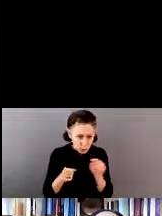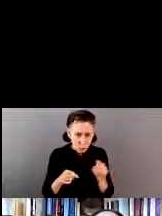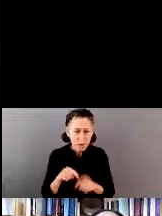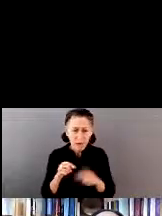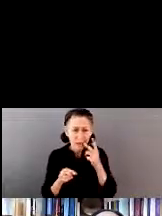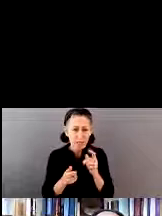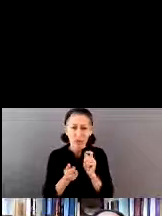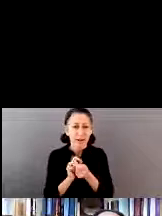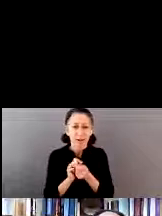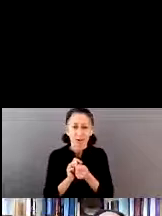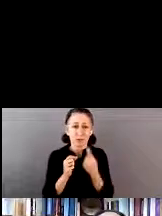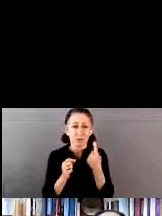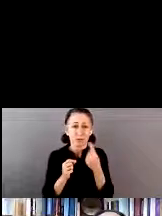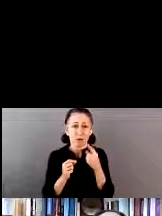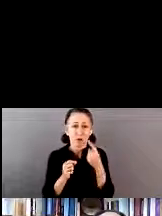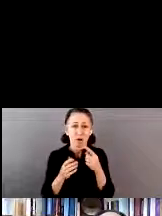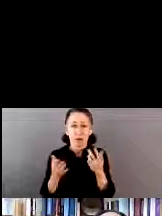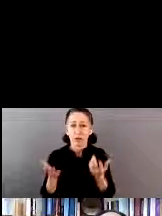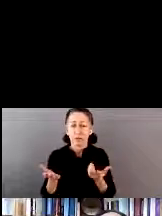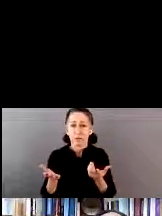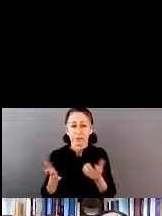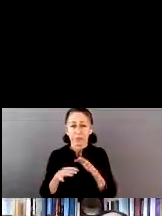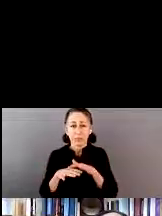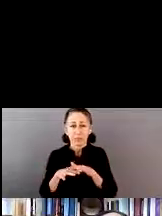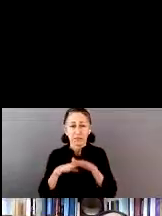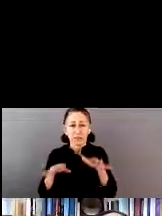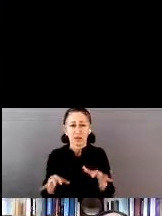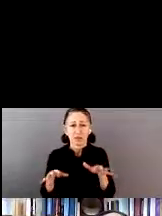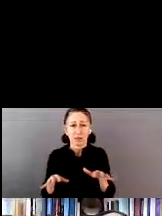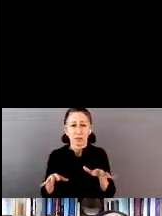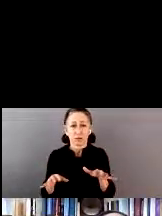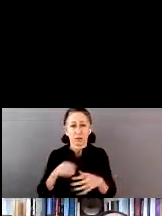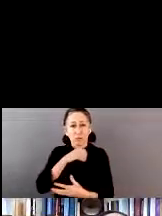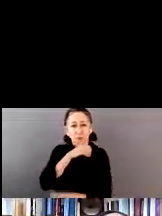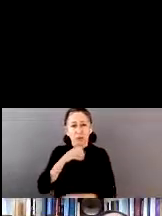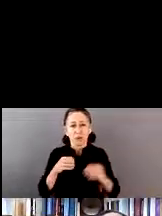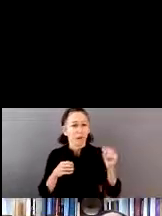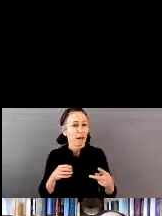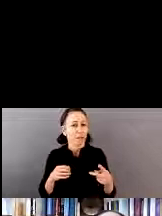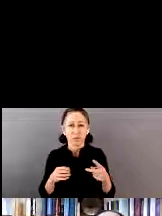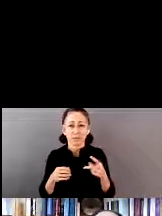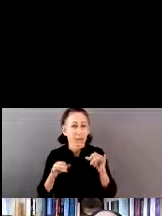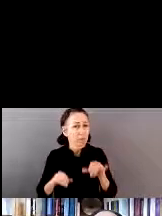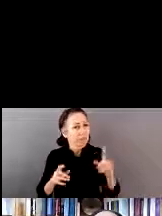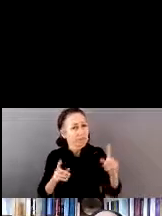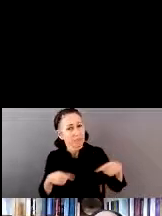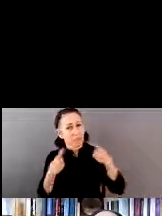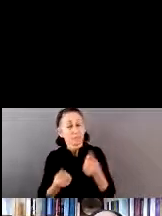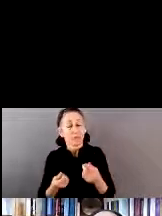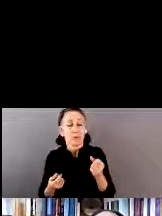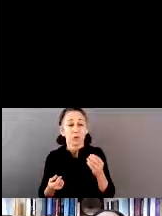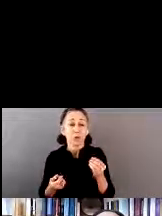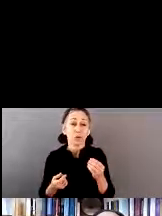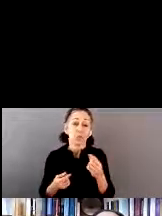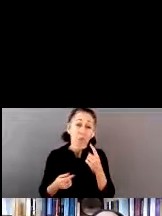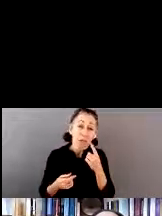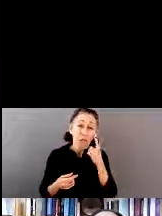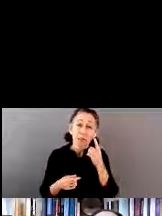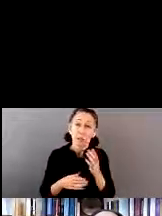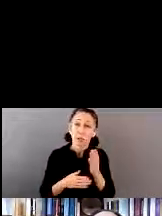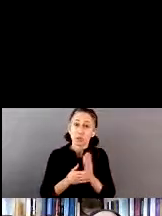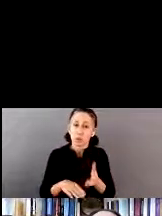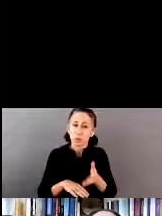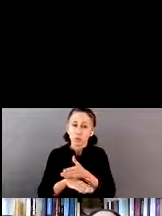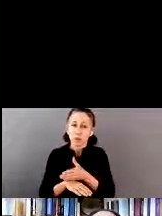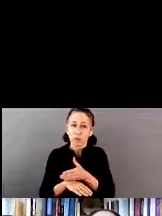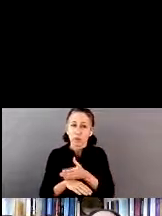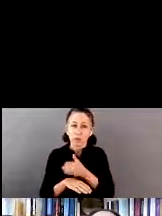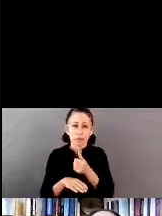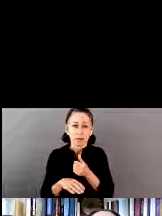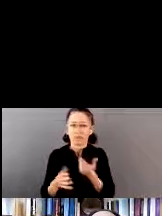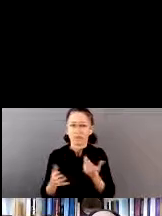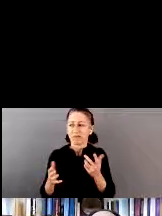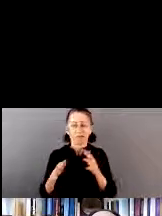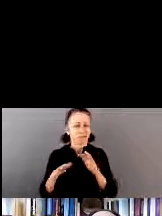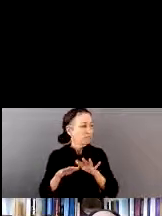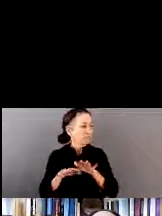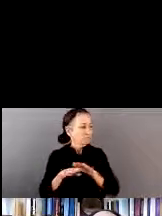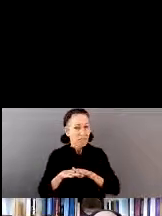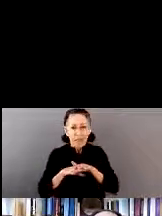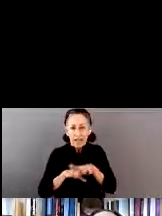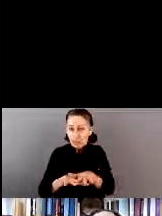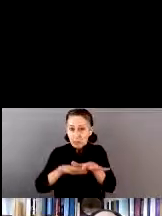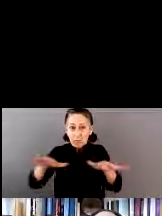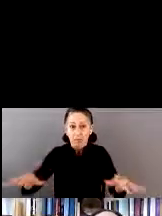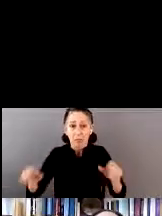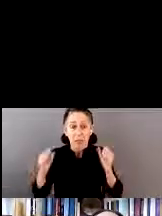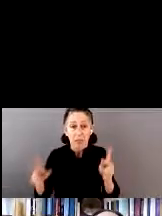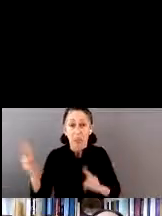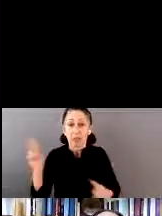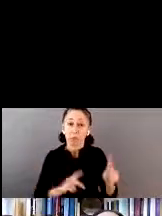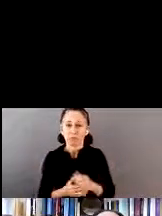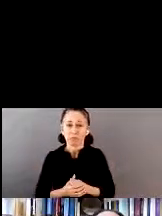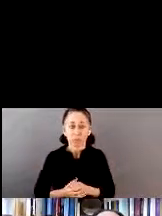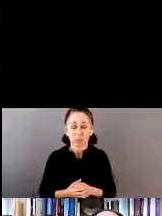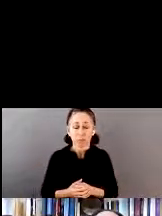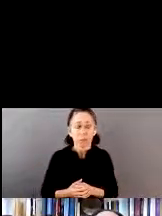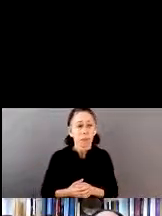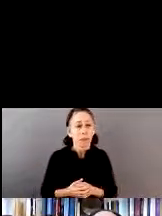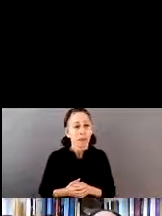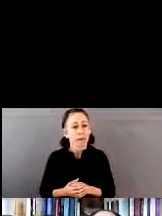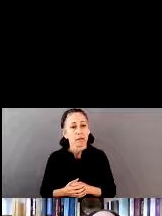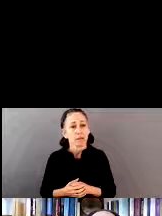Also, over this time of increasing, I'm sorry, decreasing employment gap, we didn't see the poverty gap change. You know, this is the percentage point difference between people with and without disabilities.